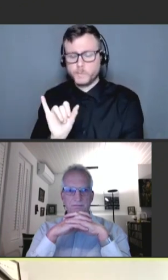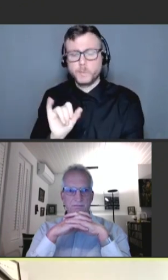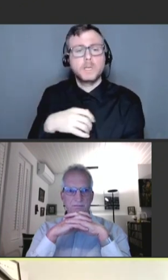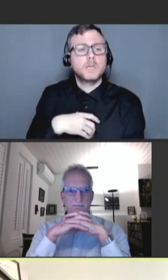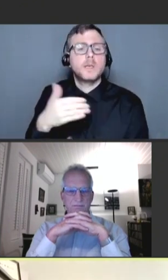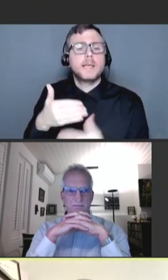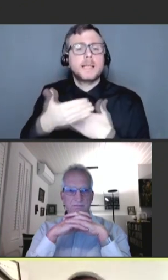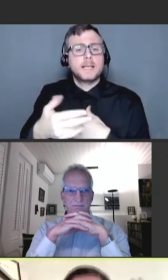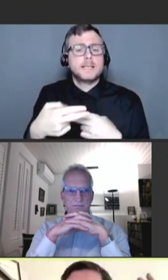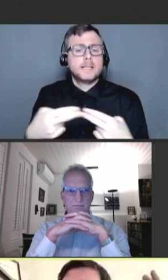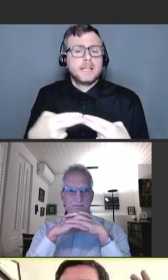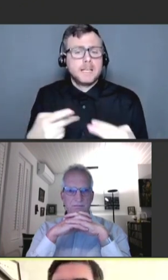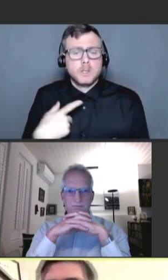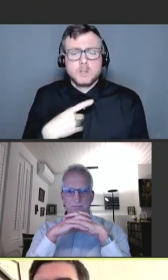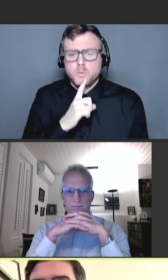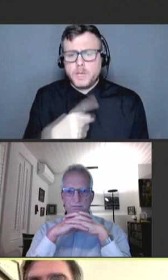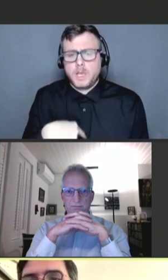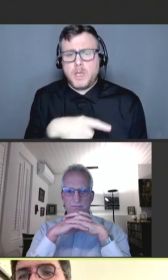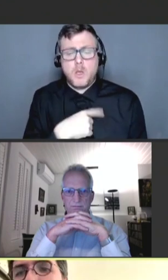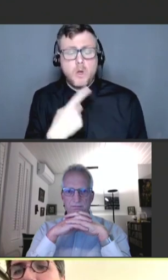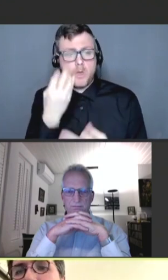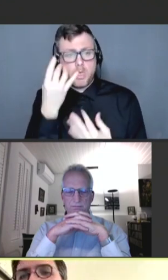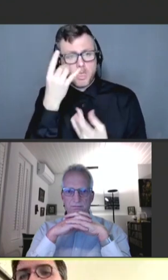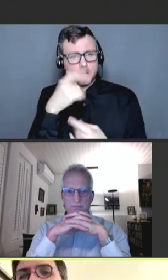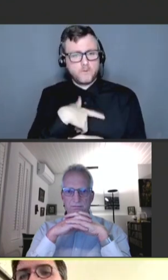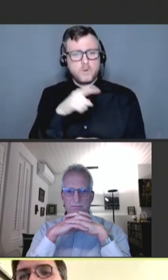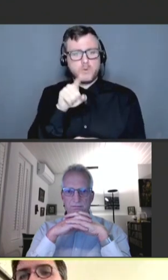So, that's really our thinking about Long-COVID. Long-COVID is like an